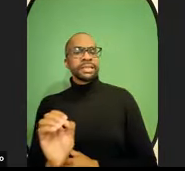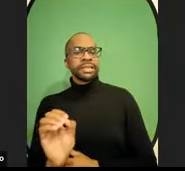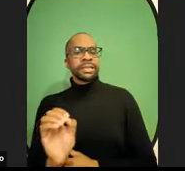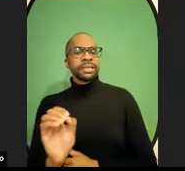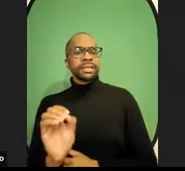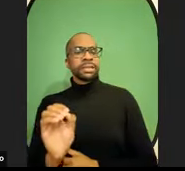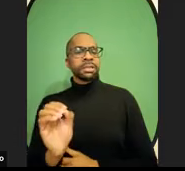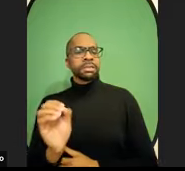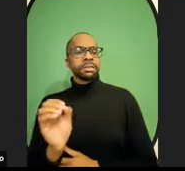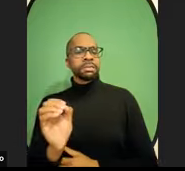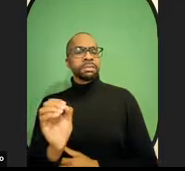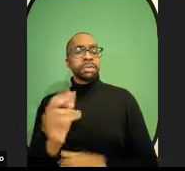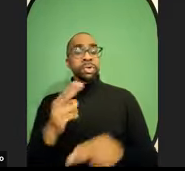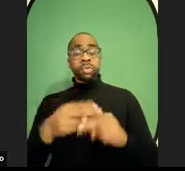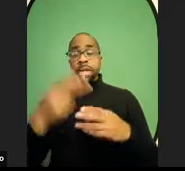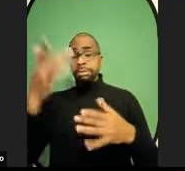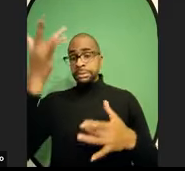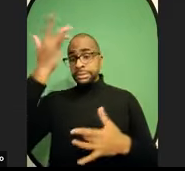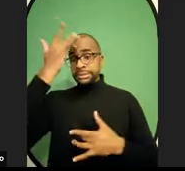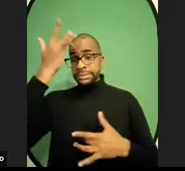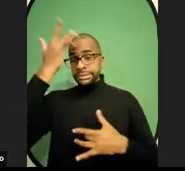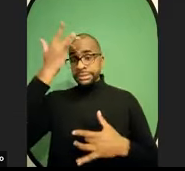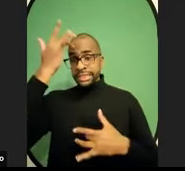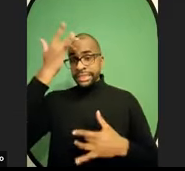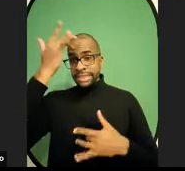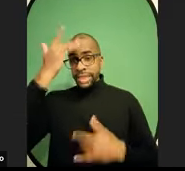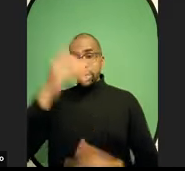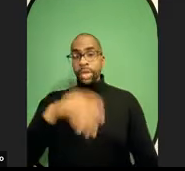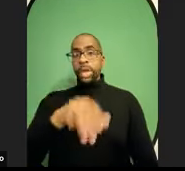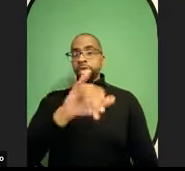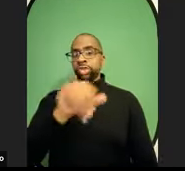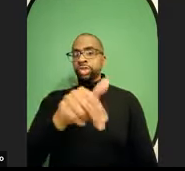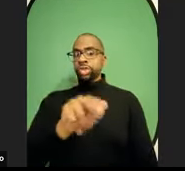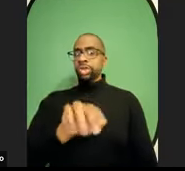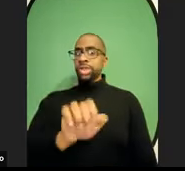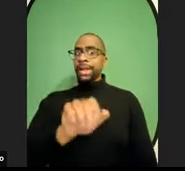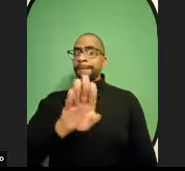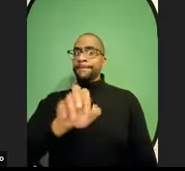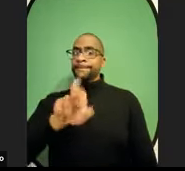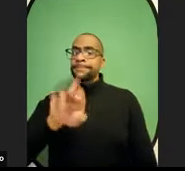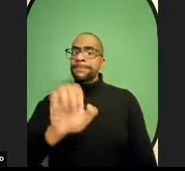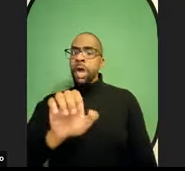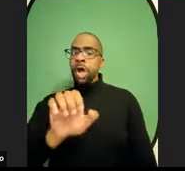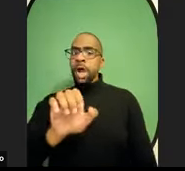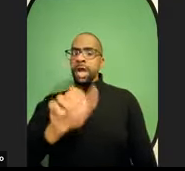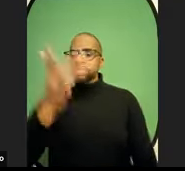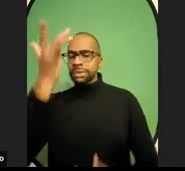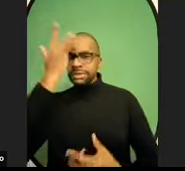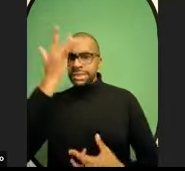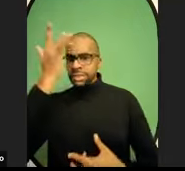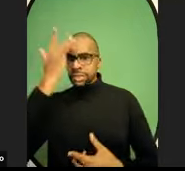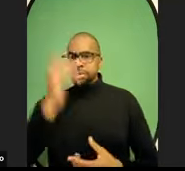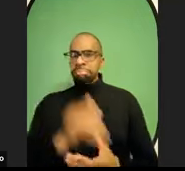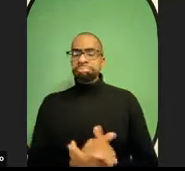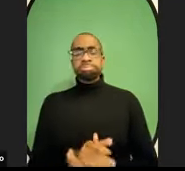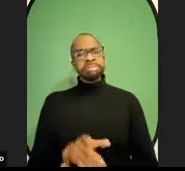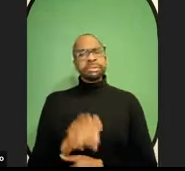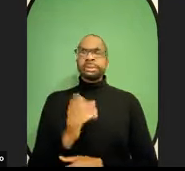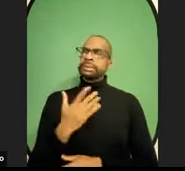in developing. ng gi, gi a boss ng gi, gi Jane Barre syndrome, as so gi, gi Jane Barre syndrome, as a secondary effect from the. vaccine. Do you vaccine. Do you know, so Do you know, so that hasn't